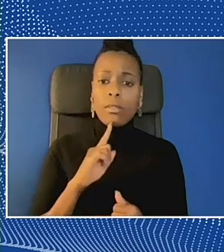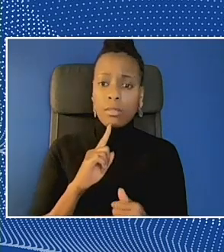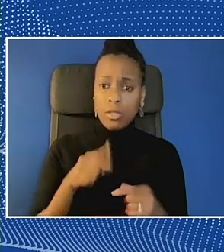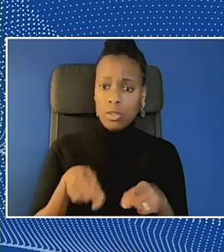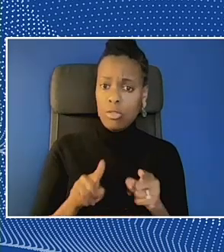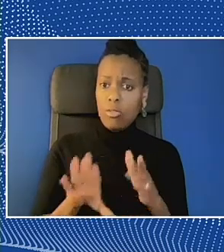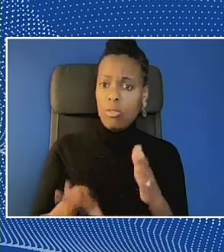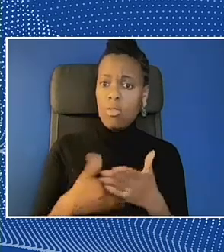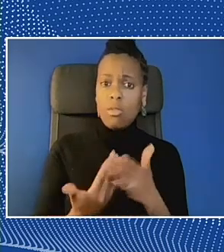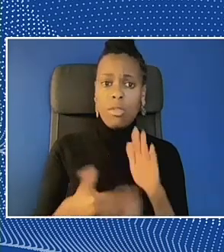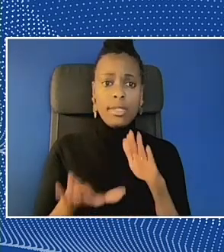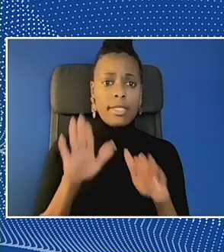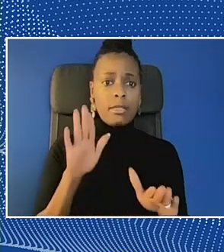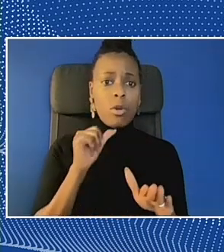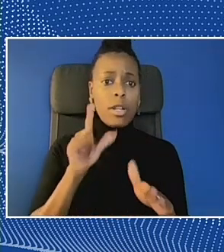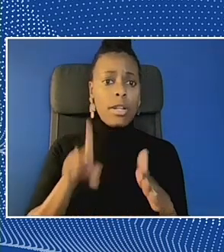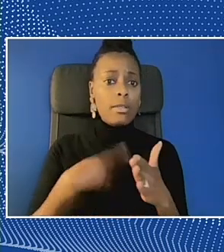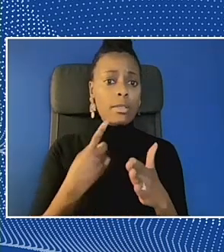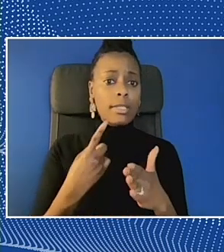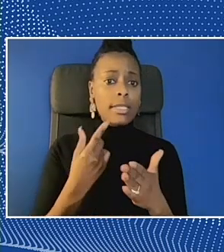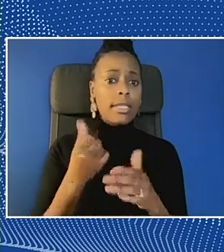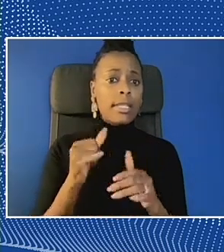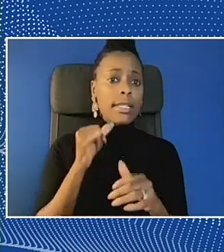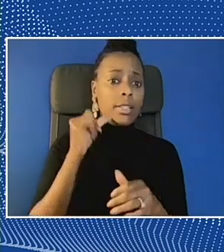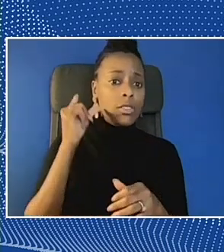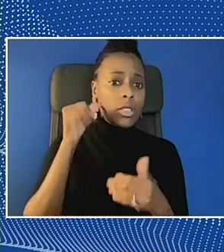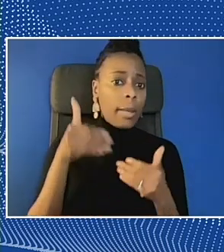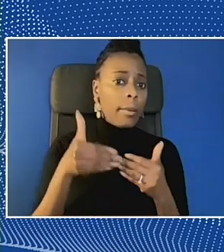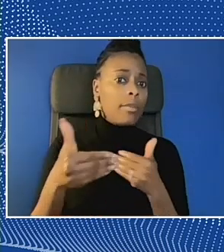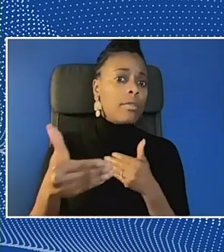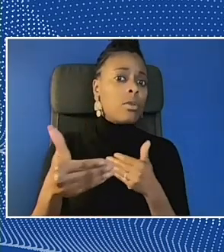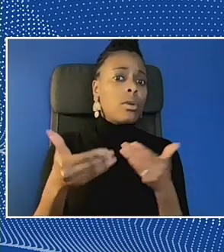just yesterday, but moving forward was how